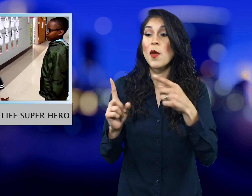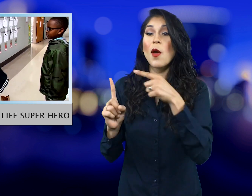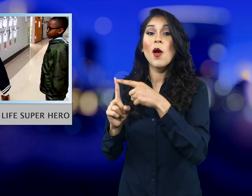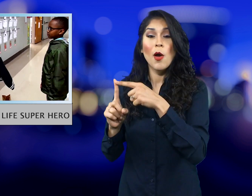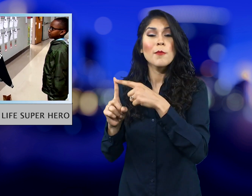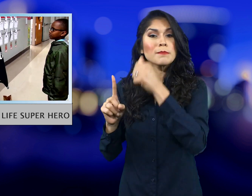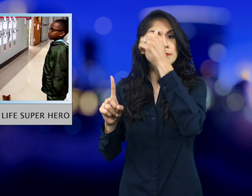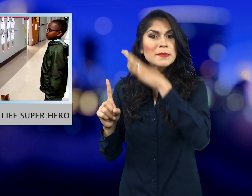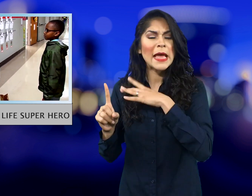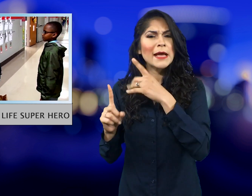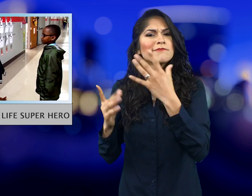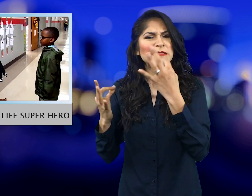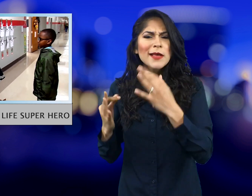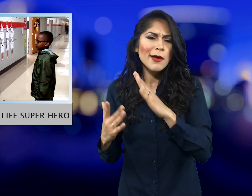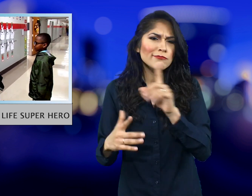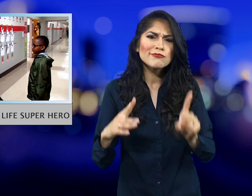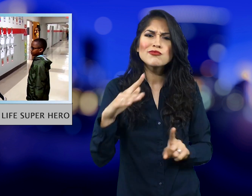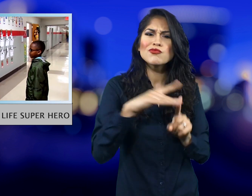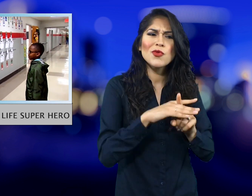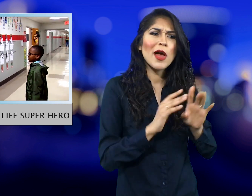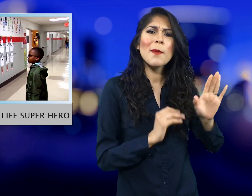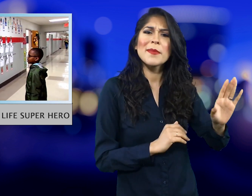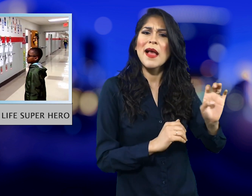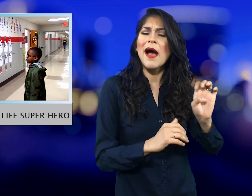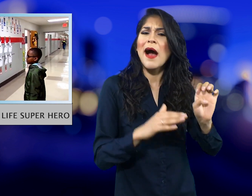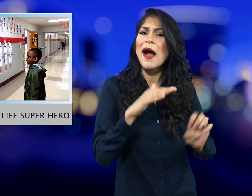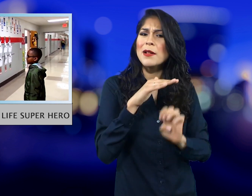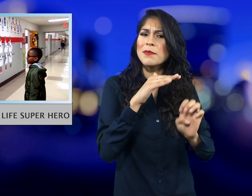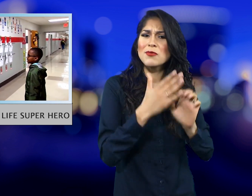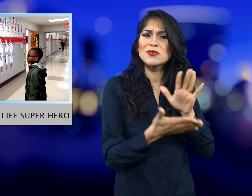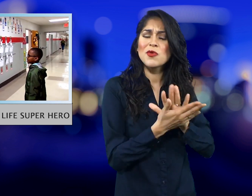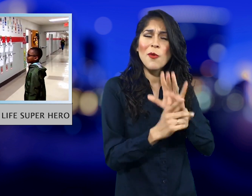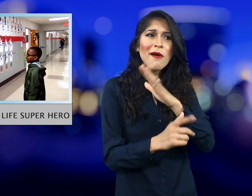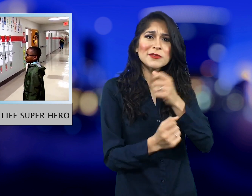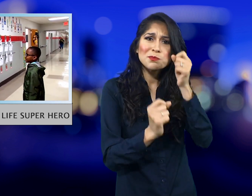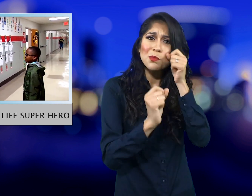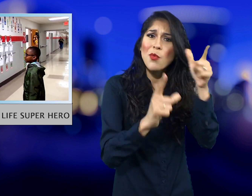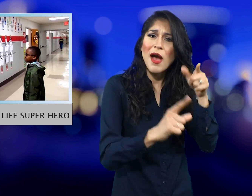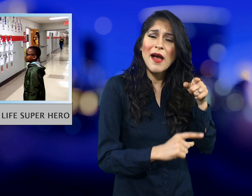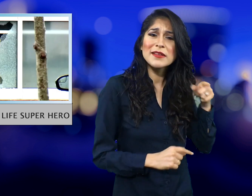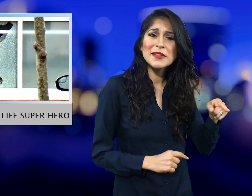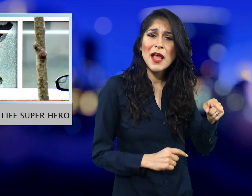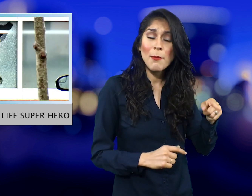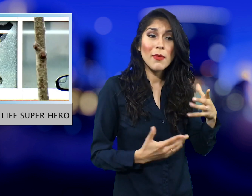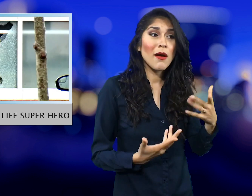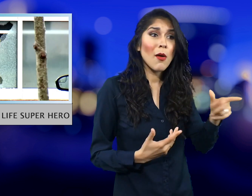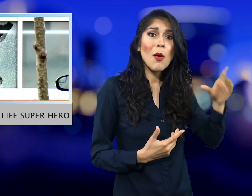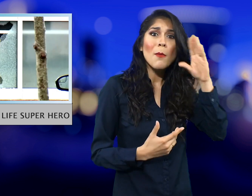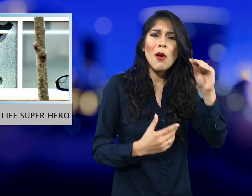Shaw surprised Thomas by showing up at his elementary school.